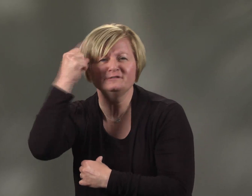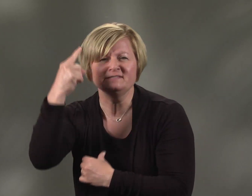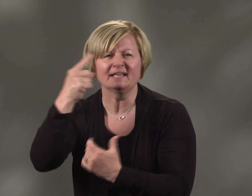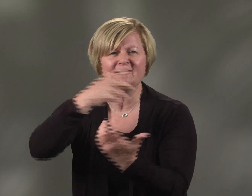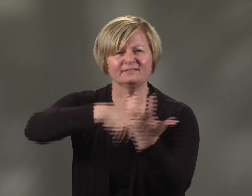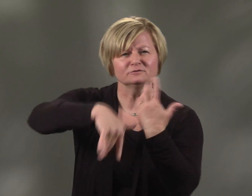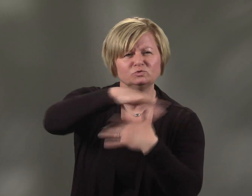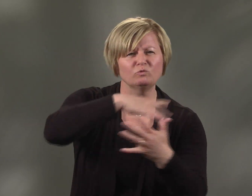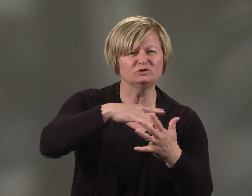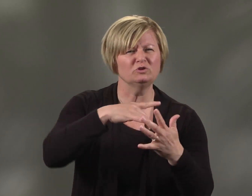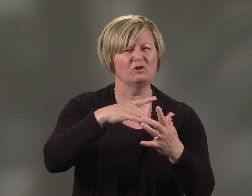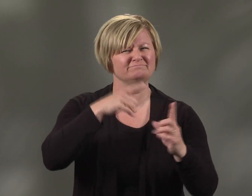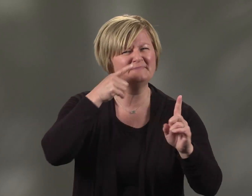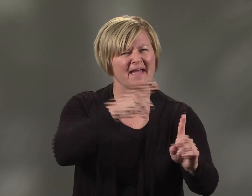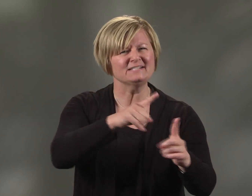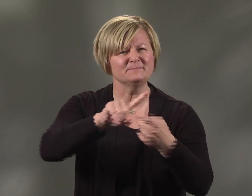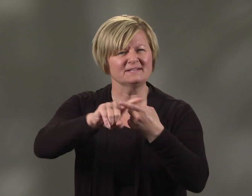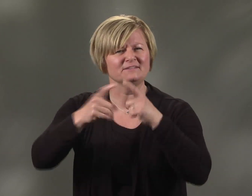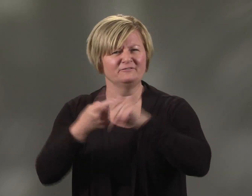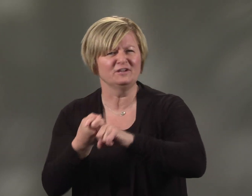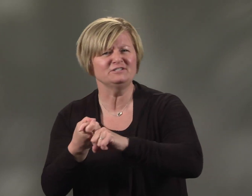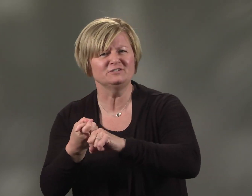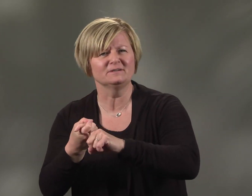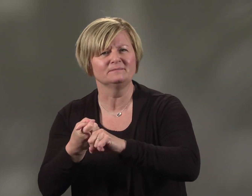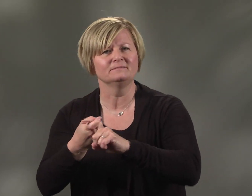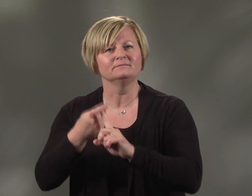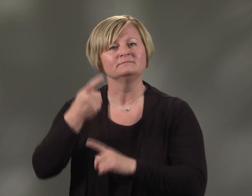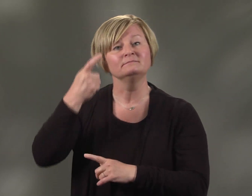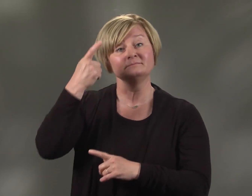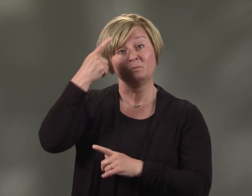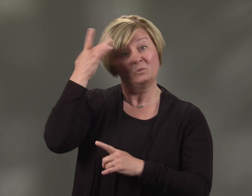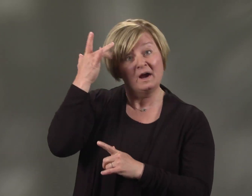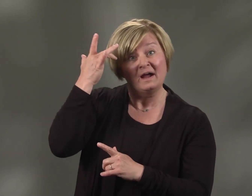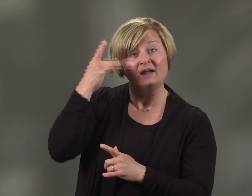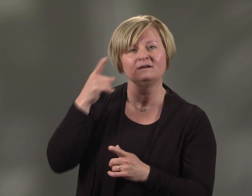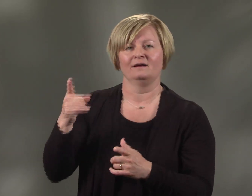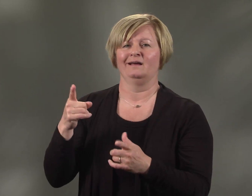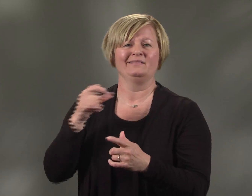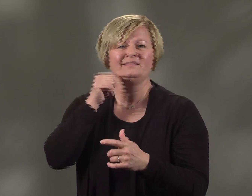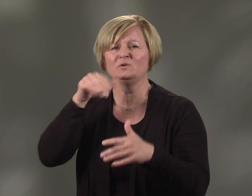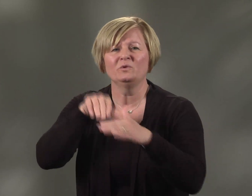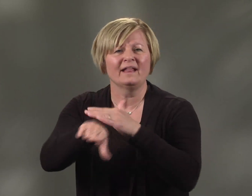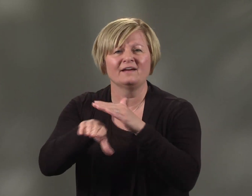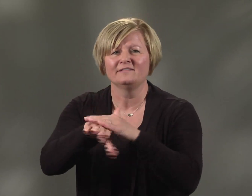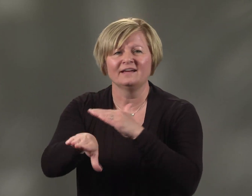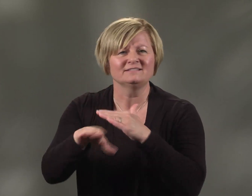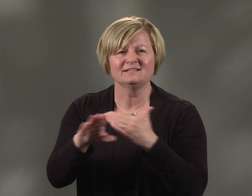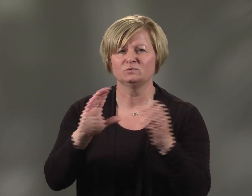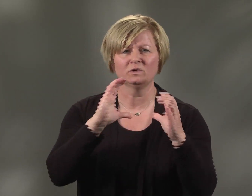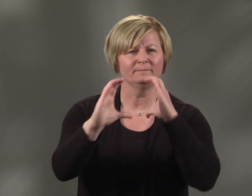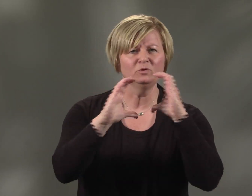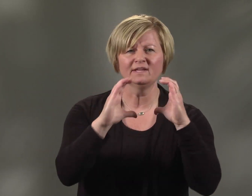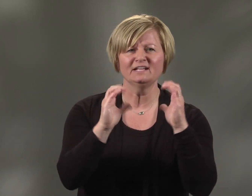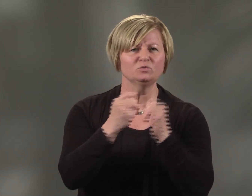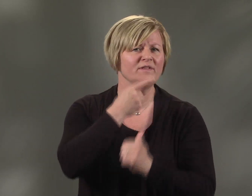and understanding the social aspects of friendship because they lack access to communication with hearing peers